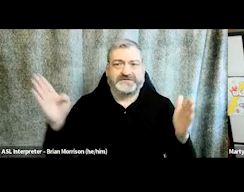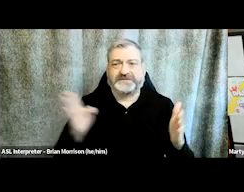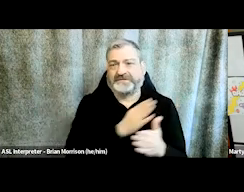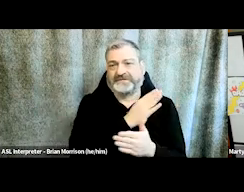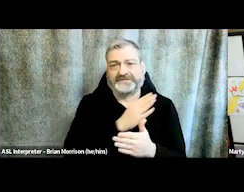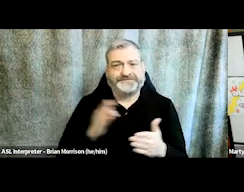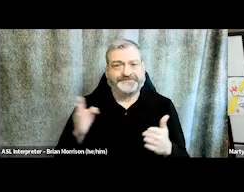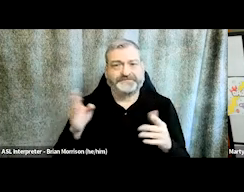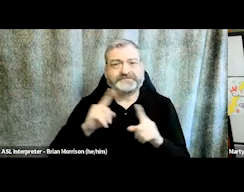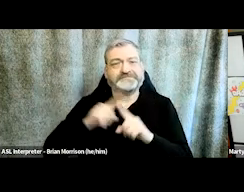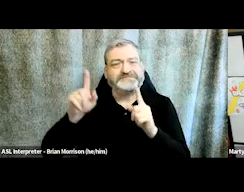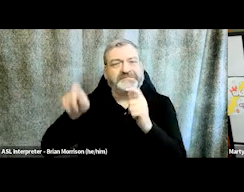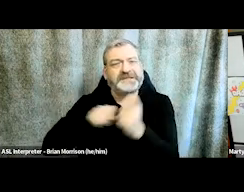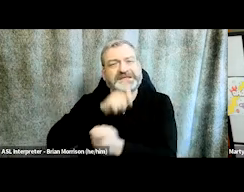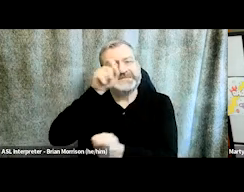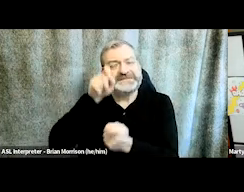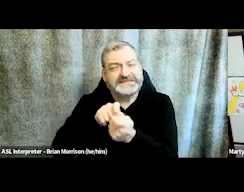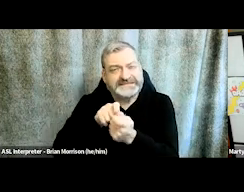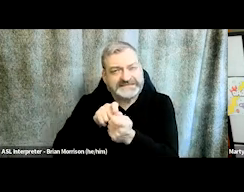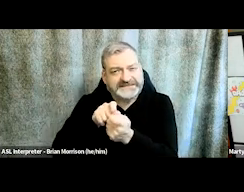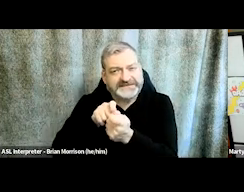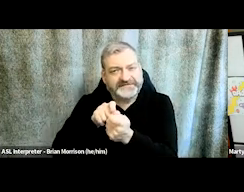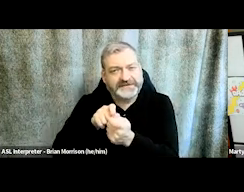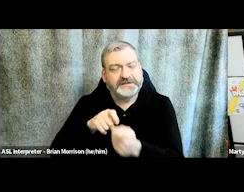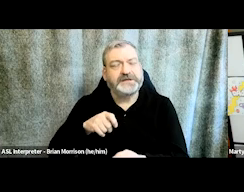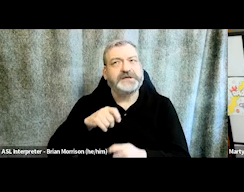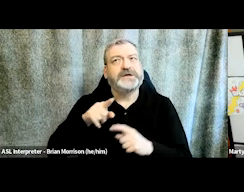but specifically as we have an aging population,